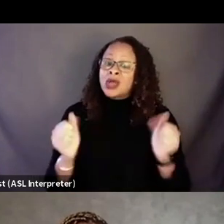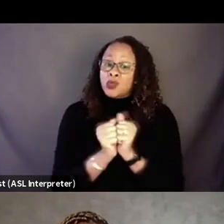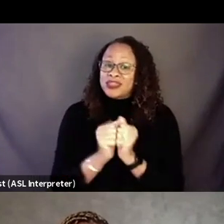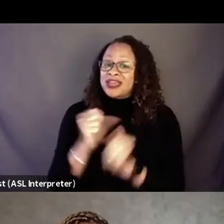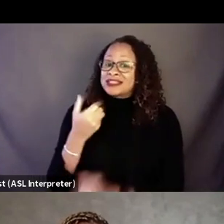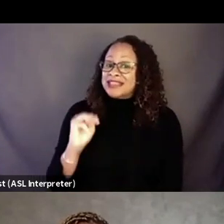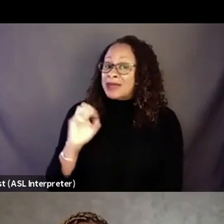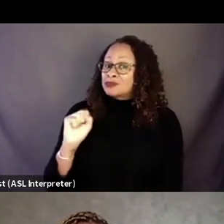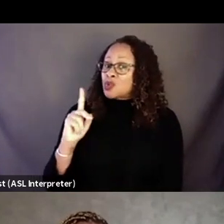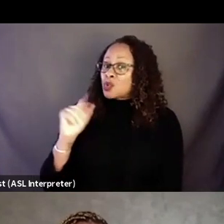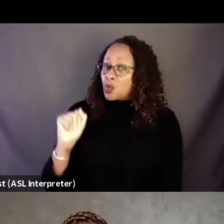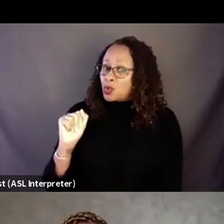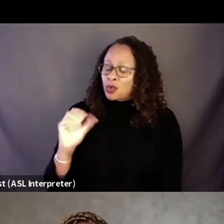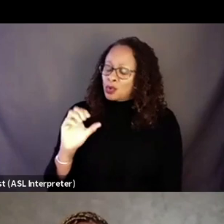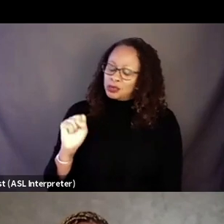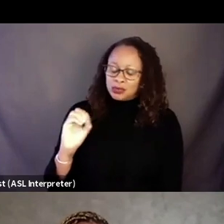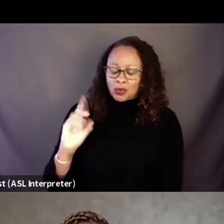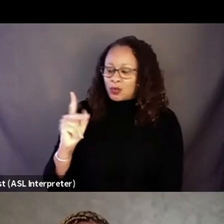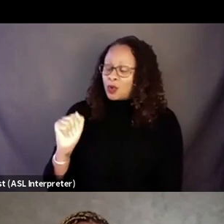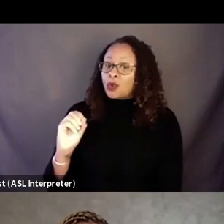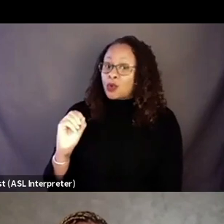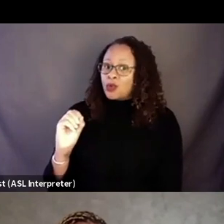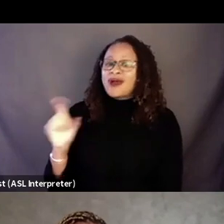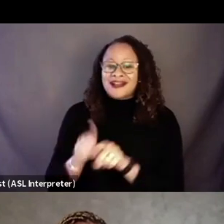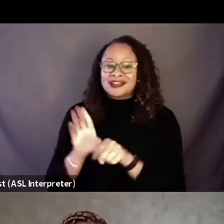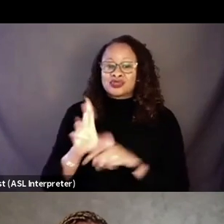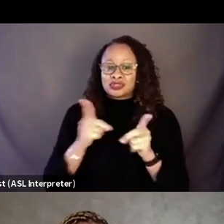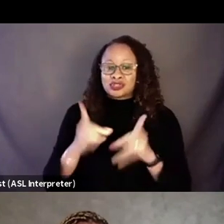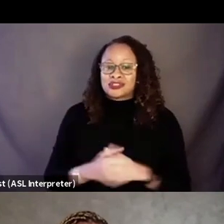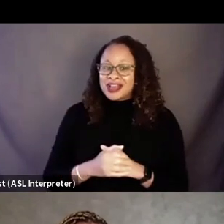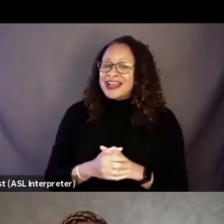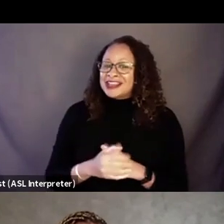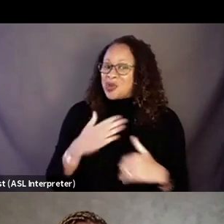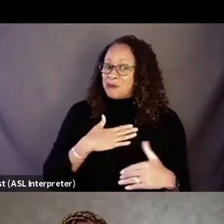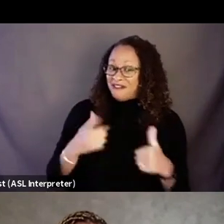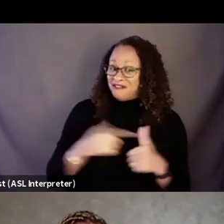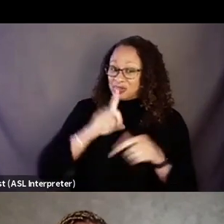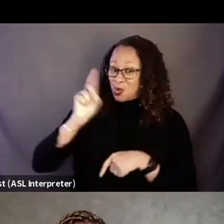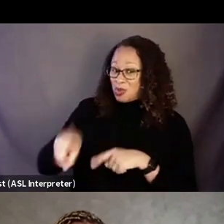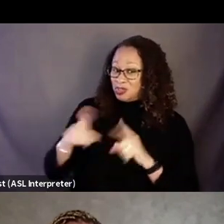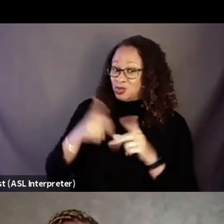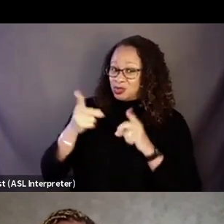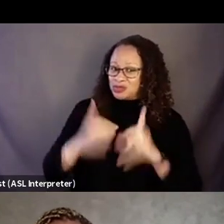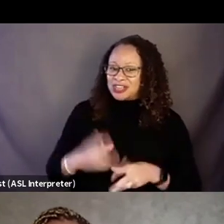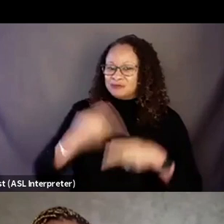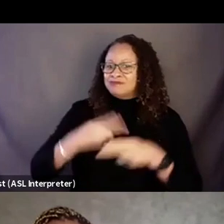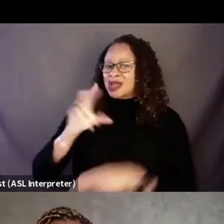So my first question would be to you Soko, (chuckles)